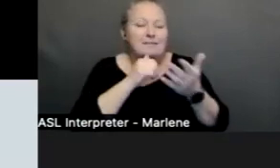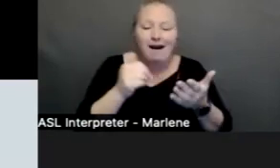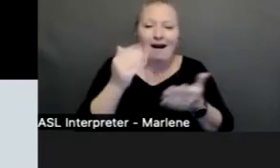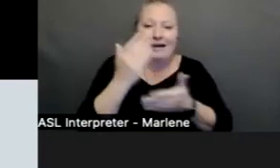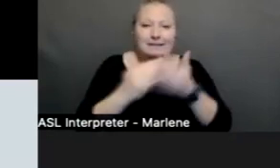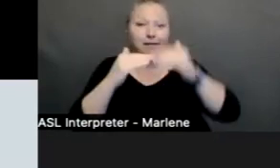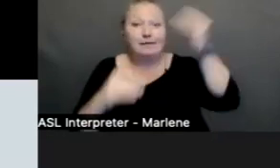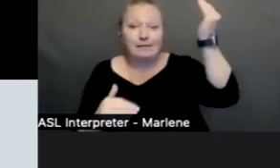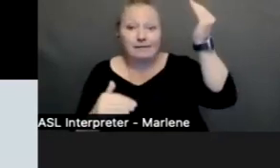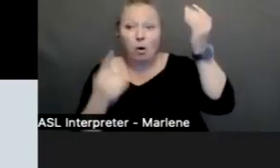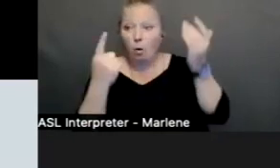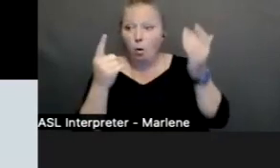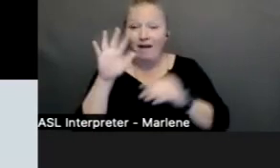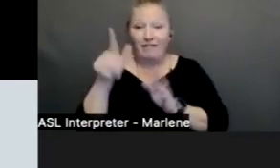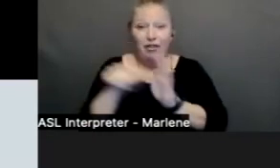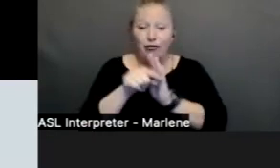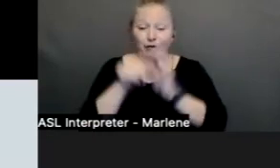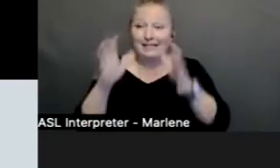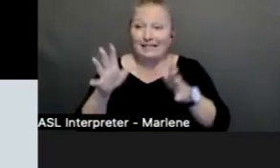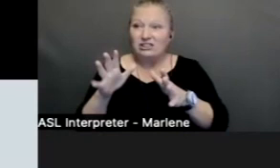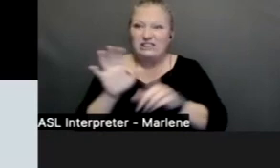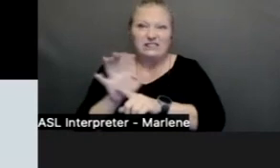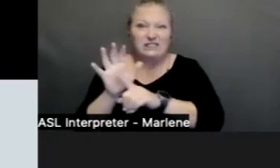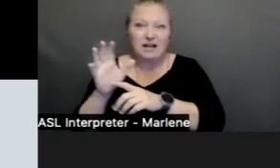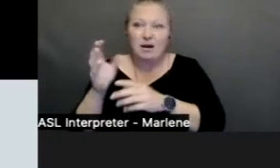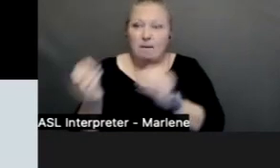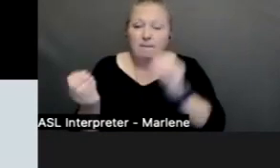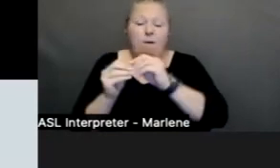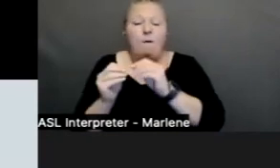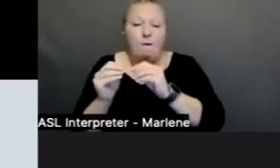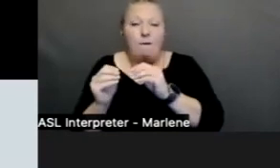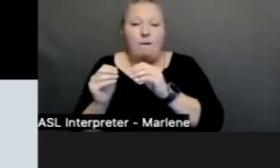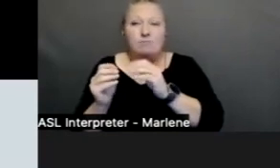a teacher is pushing the envelope, other one isn't and kids are, you know, not getting the support.